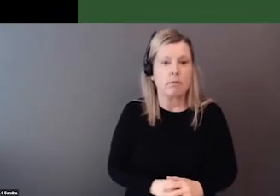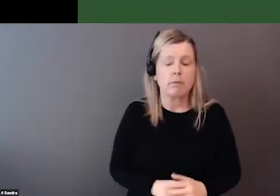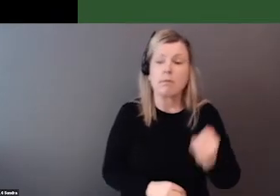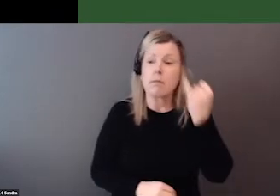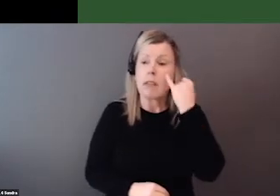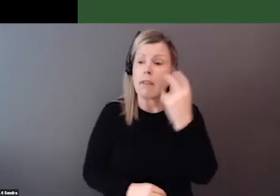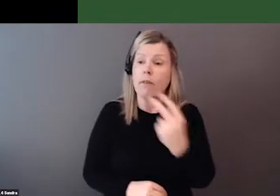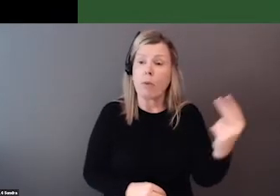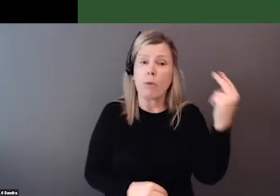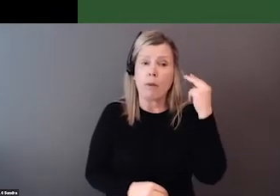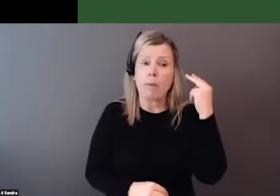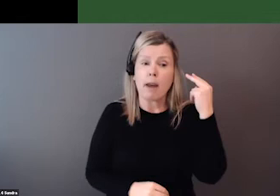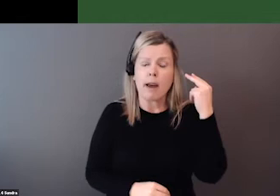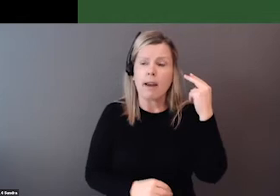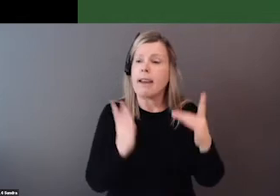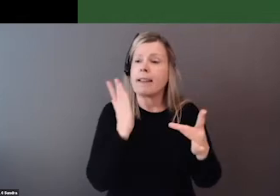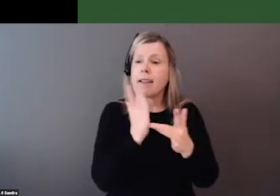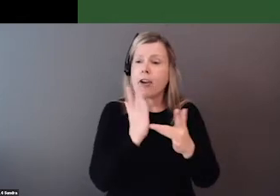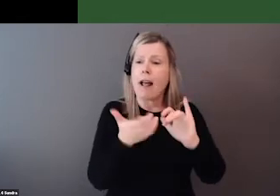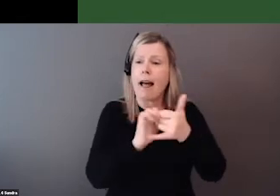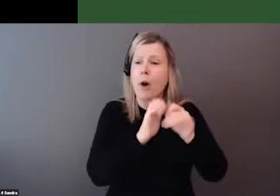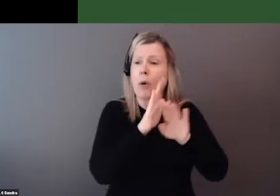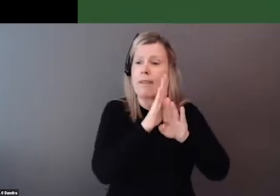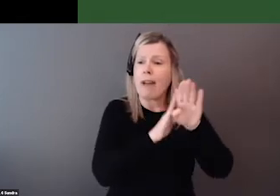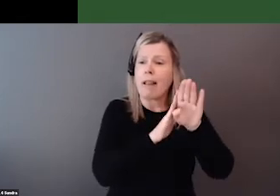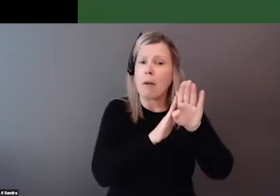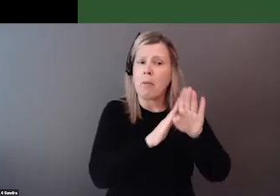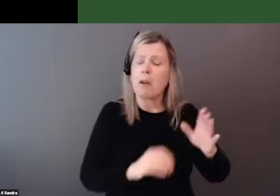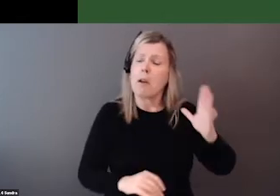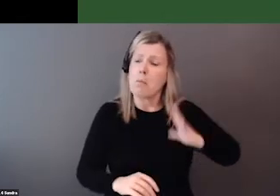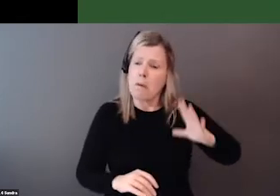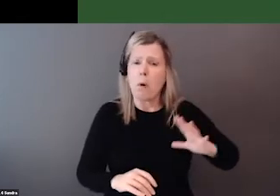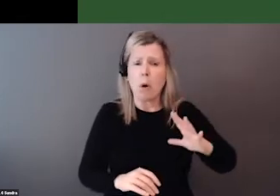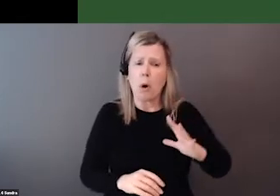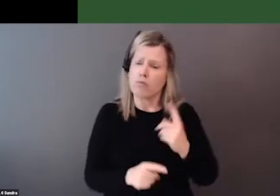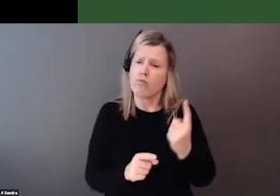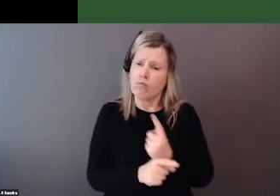And so, a large body of research on the future of work talks about technological advancement and scholars